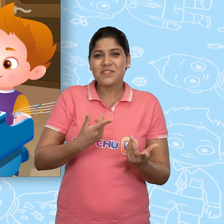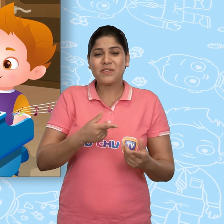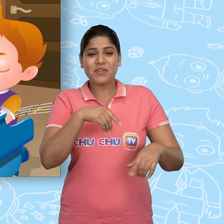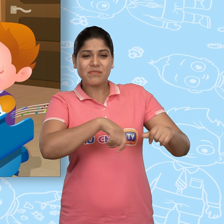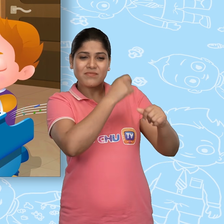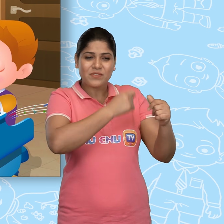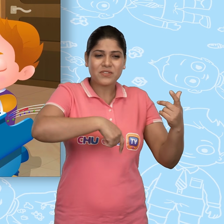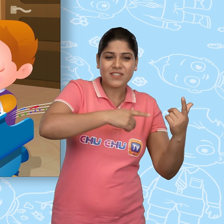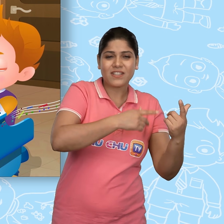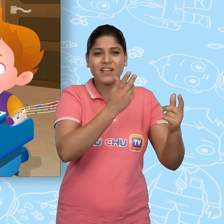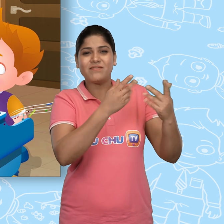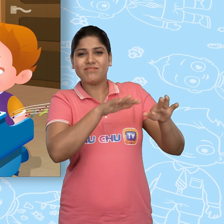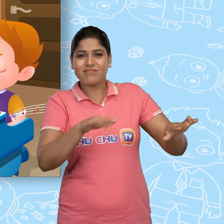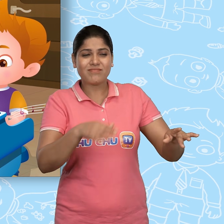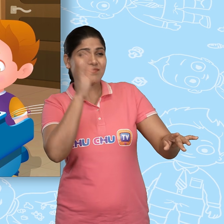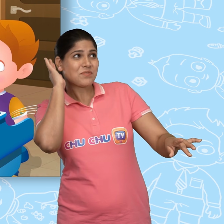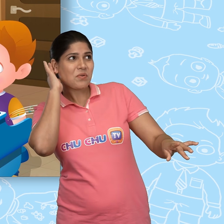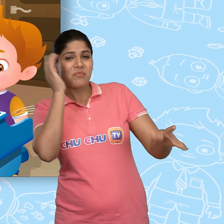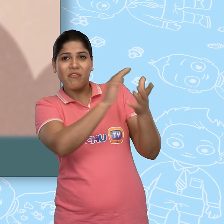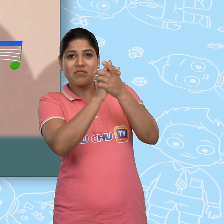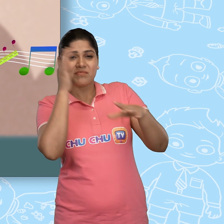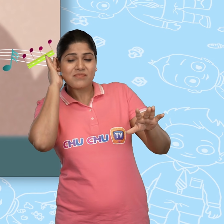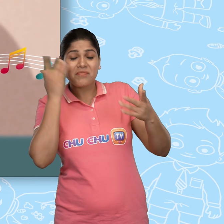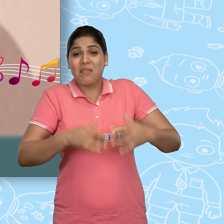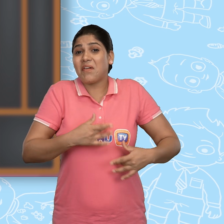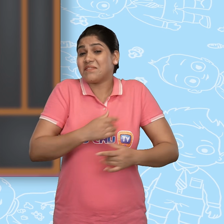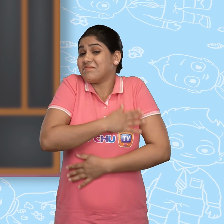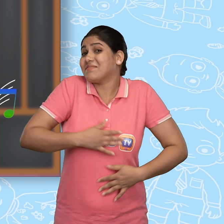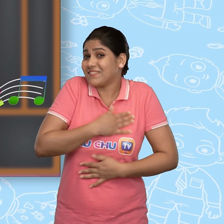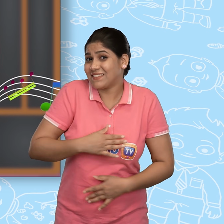And he also enjoyed listening to them play their instruments too.